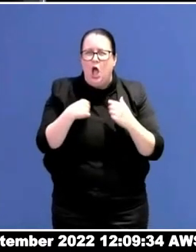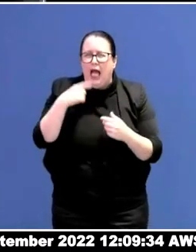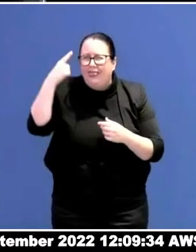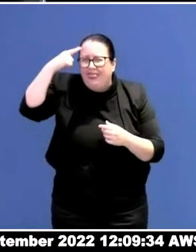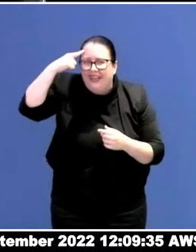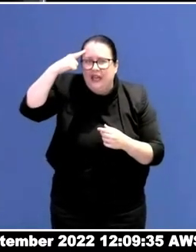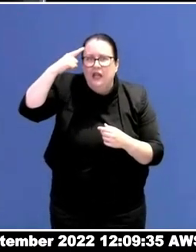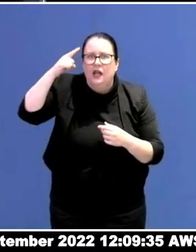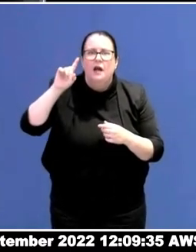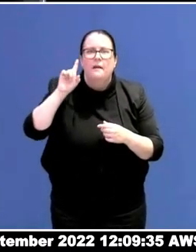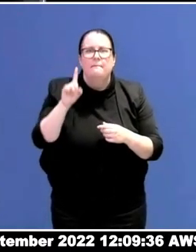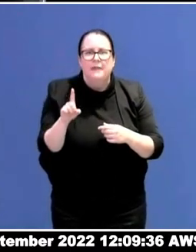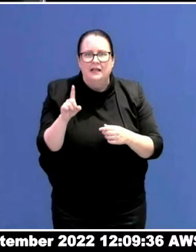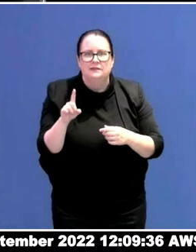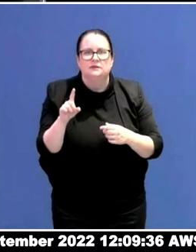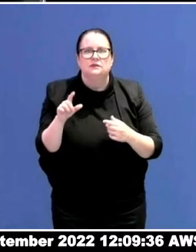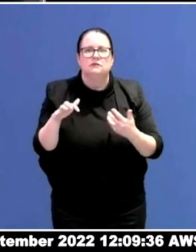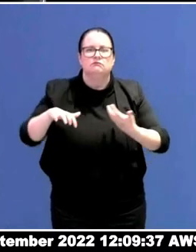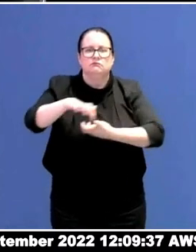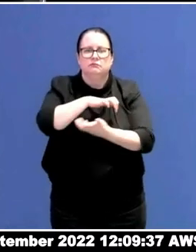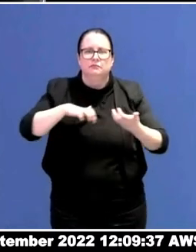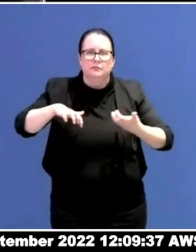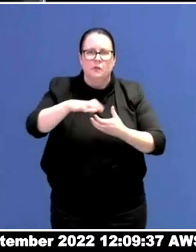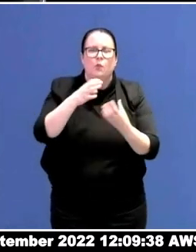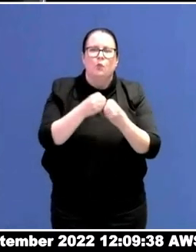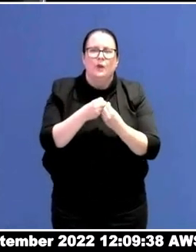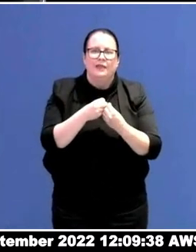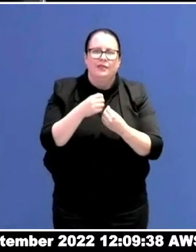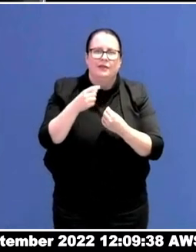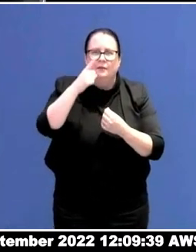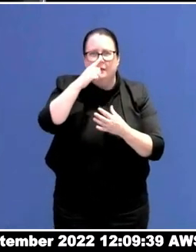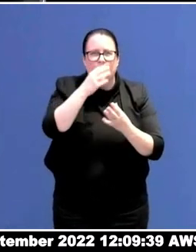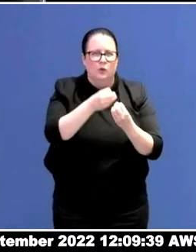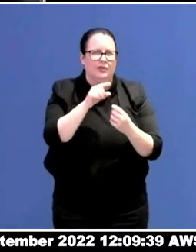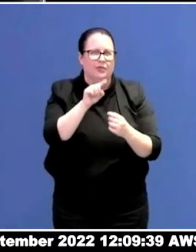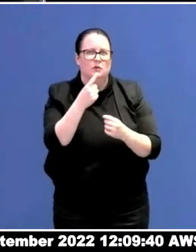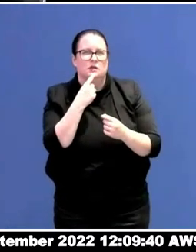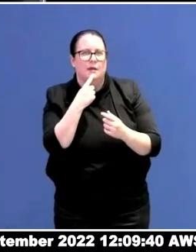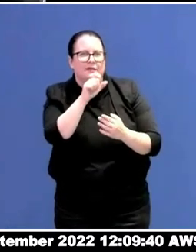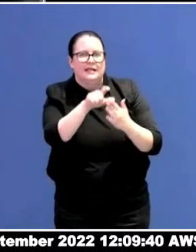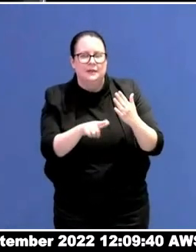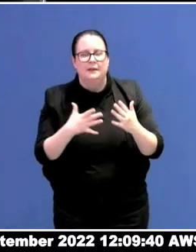have a cohort of people with specifically those types of disabilities. And they needed more support.